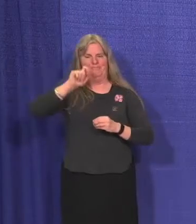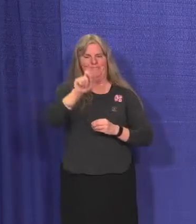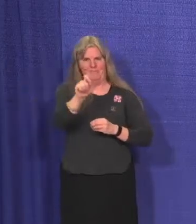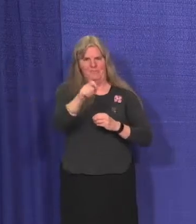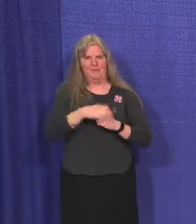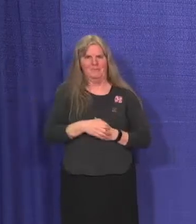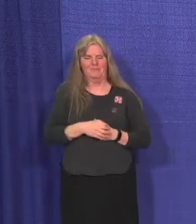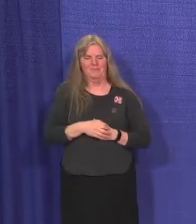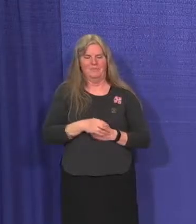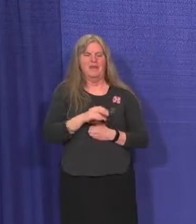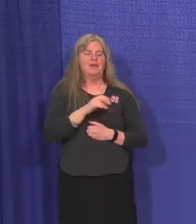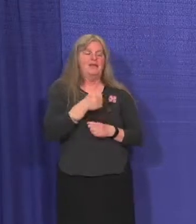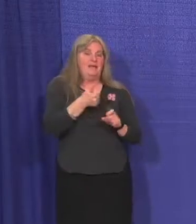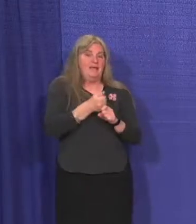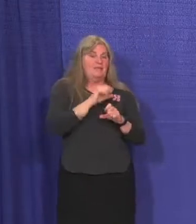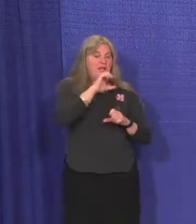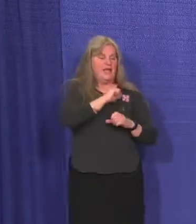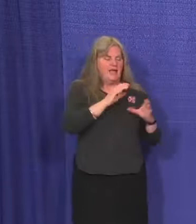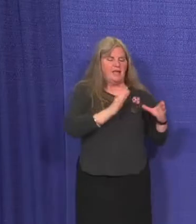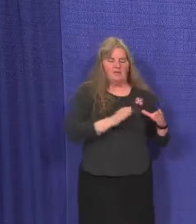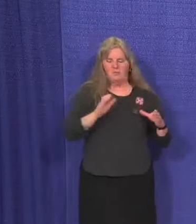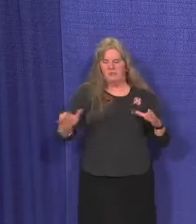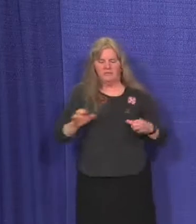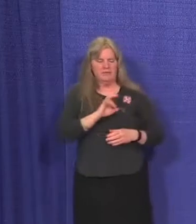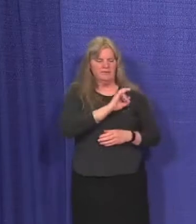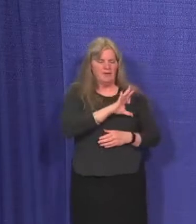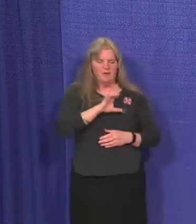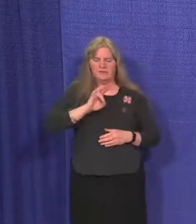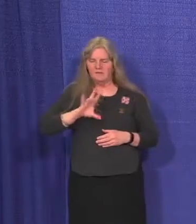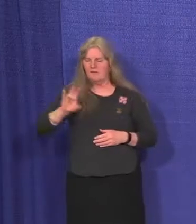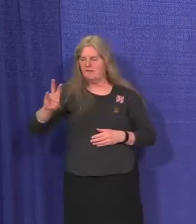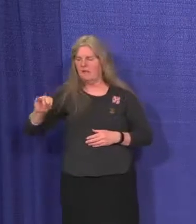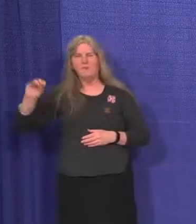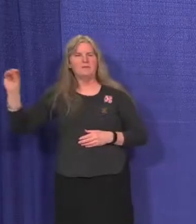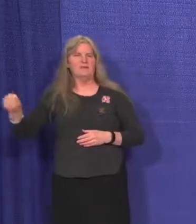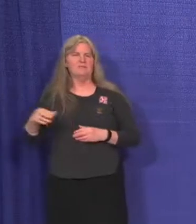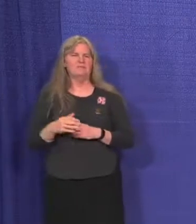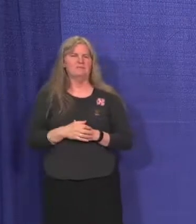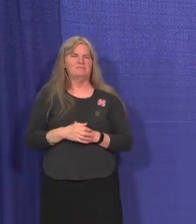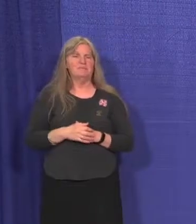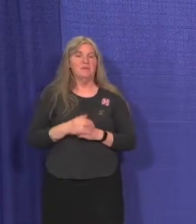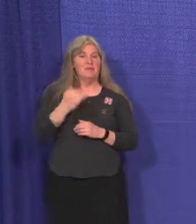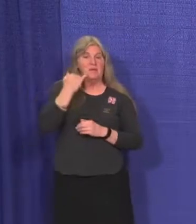better off we can do the things we want to do. We will learn about the ideal